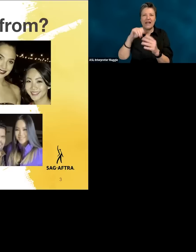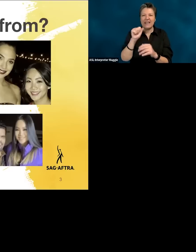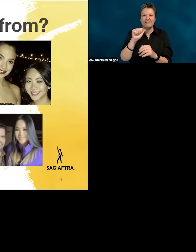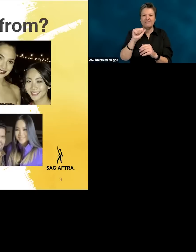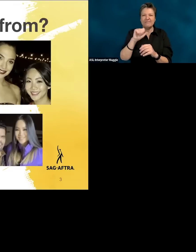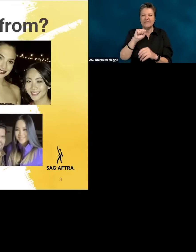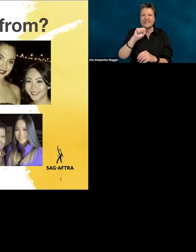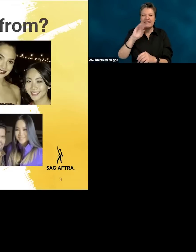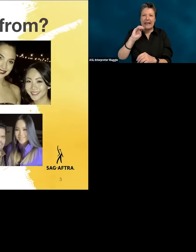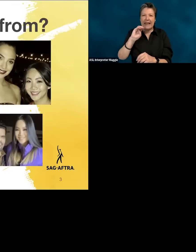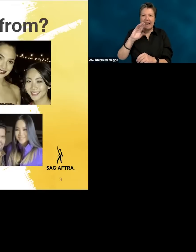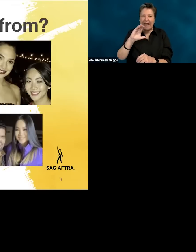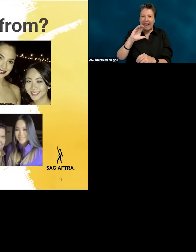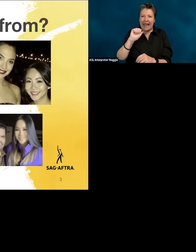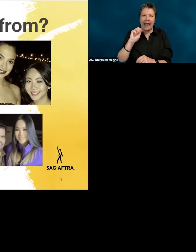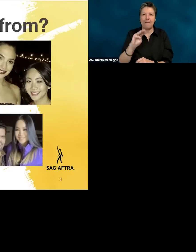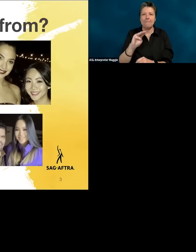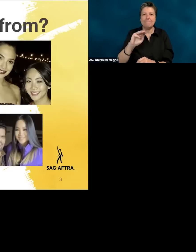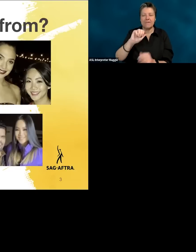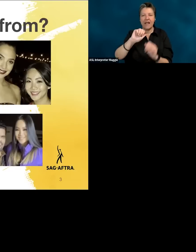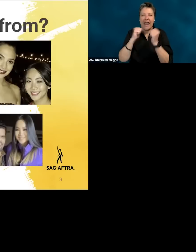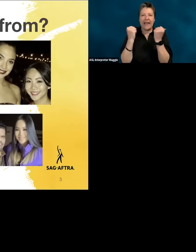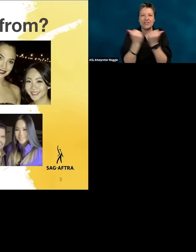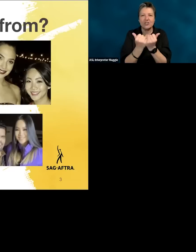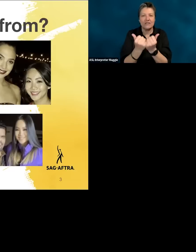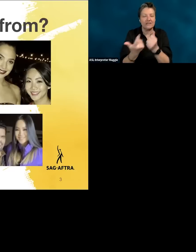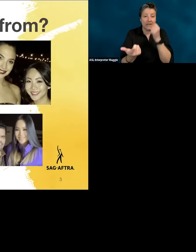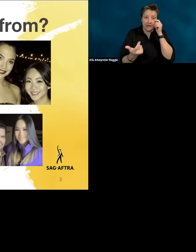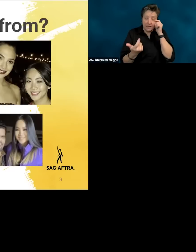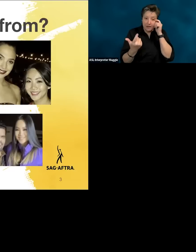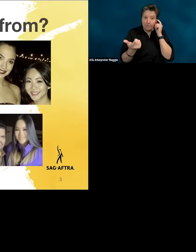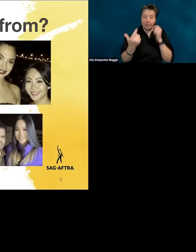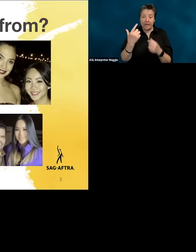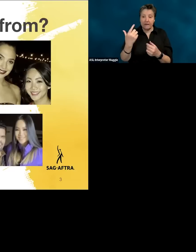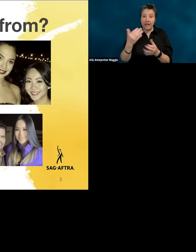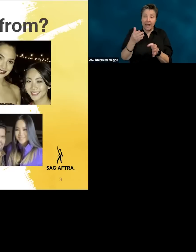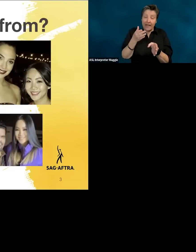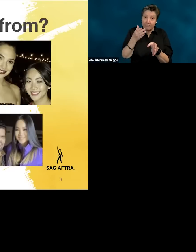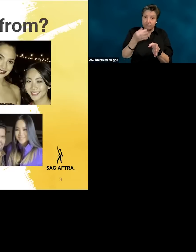commercial and voiceover for many years because I mastered the business side of the industry.